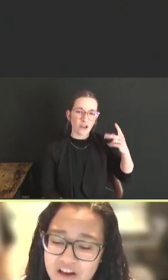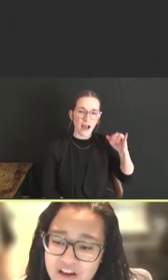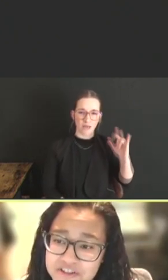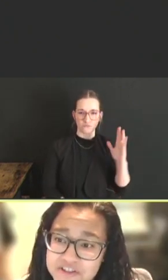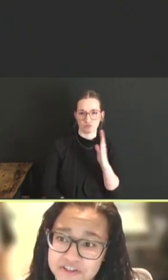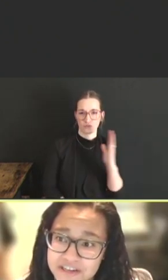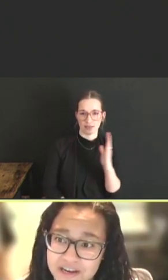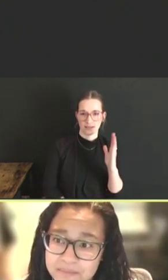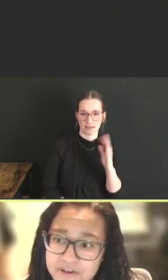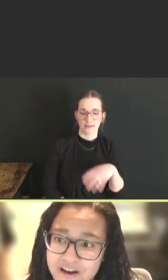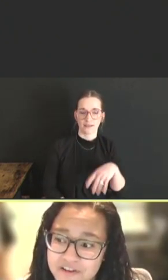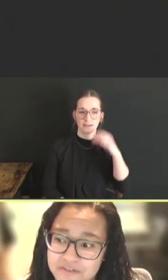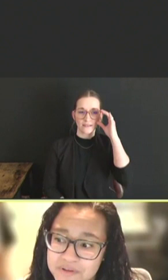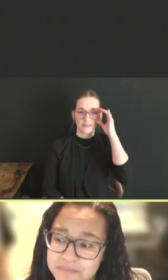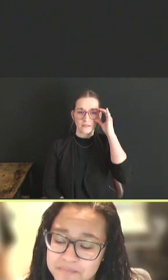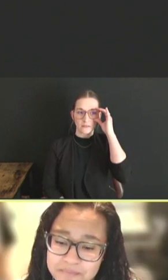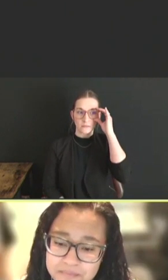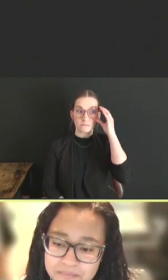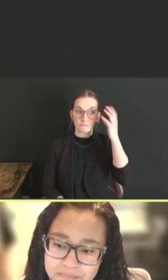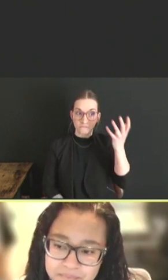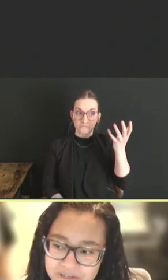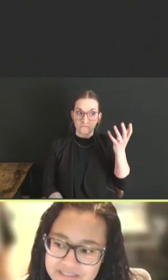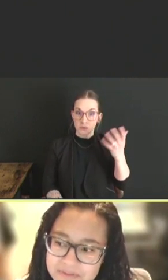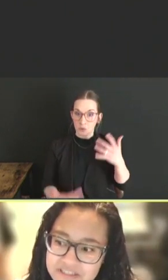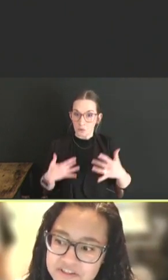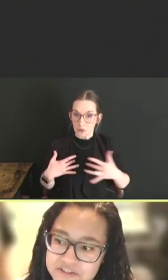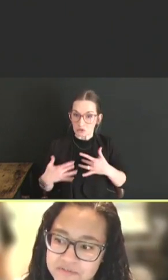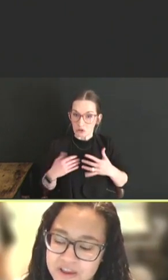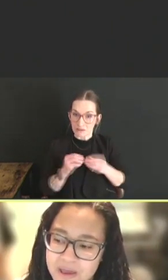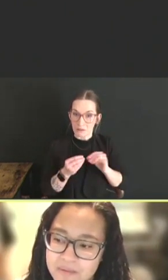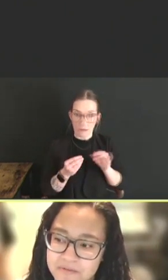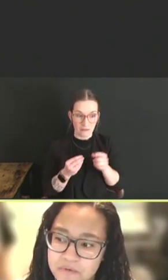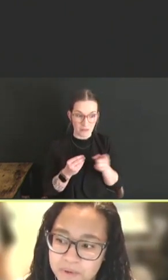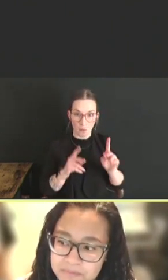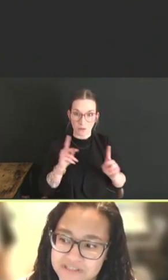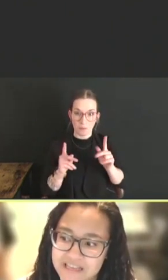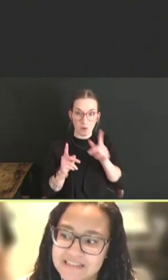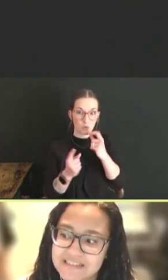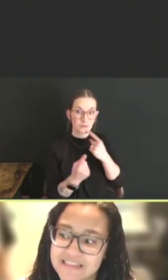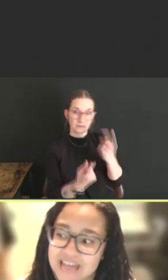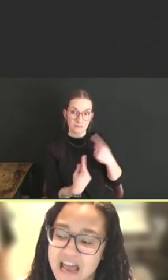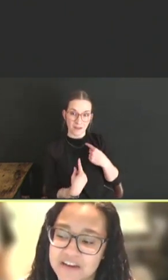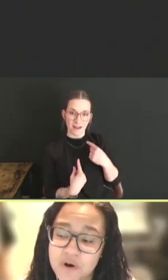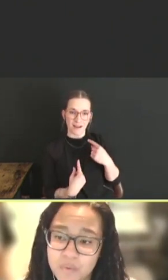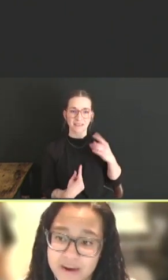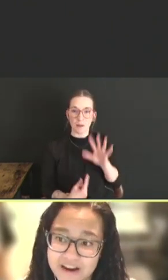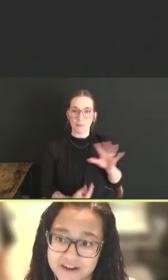A concerning number of participants in the survey, about 40 percent, did not know where